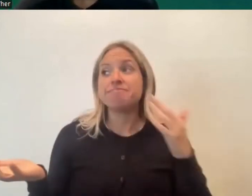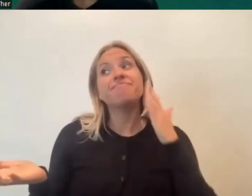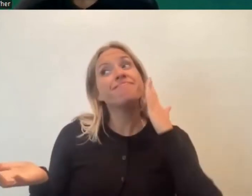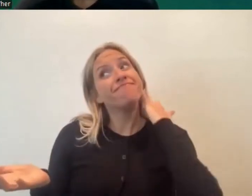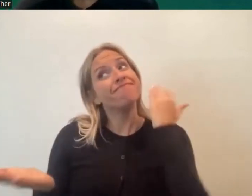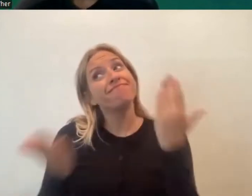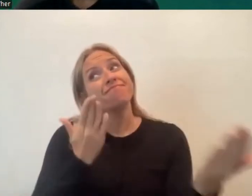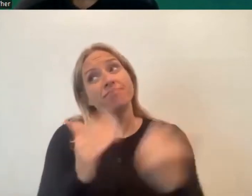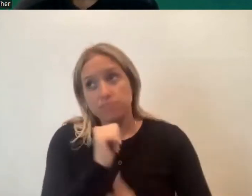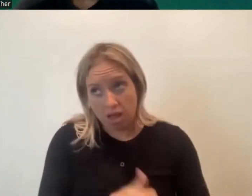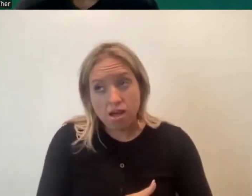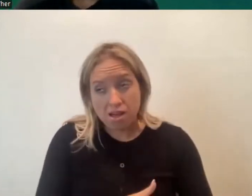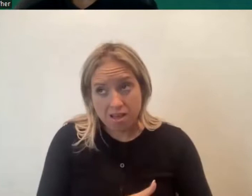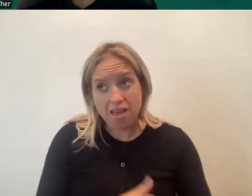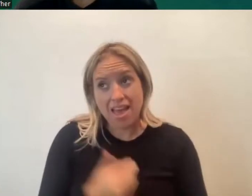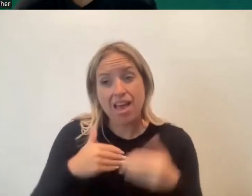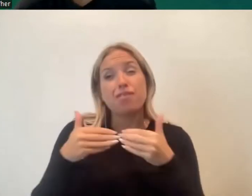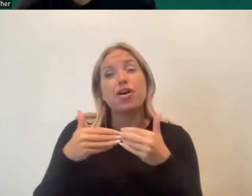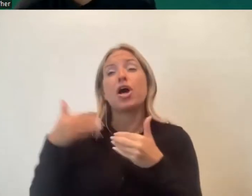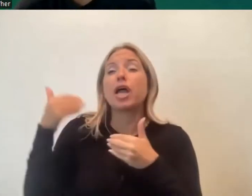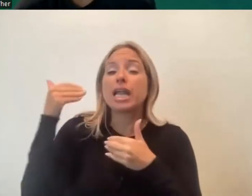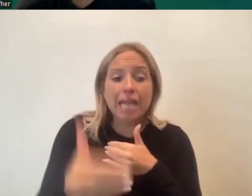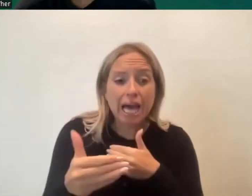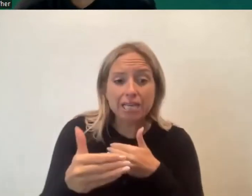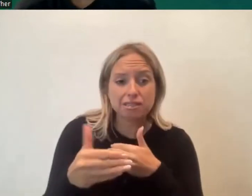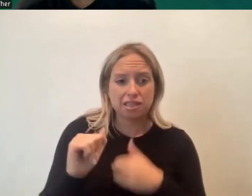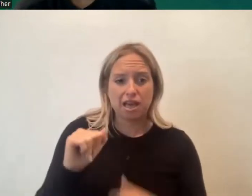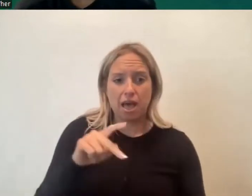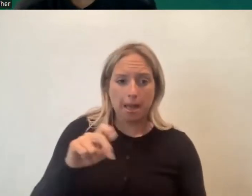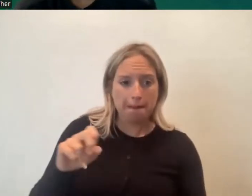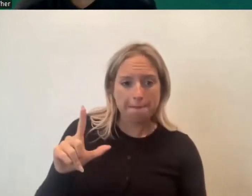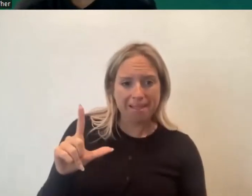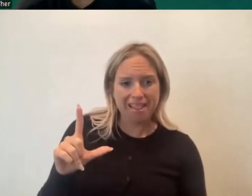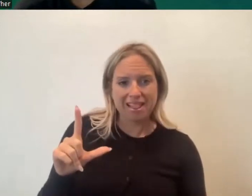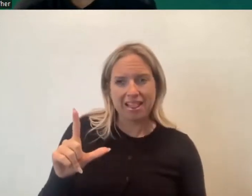There's actually another step in the appeal process, and I don't want to get too far into